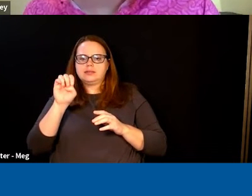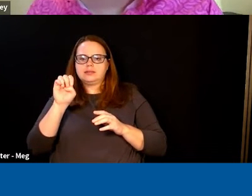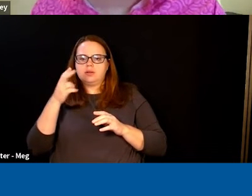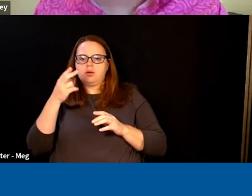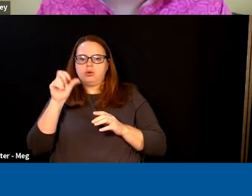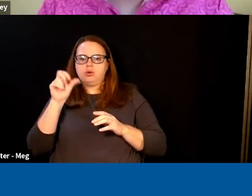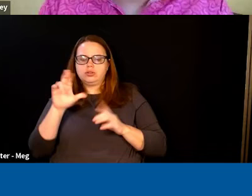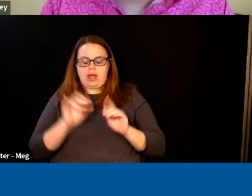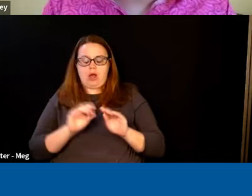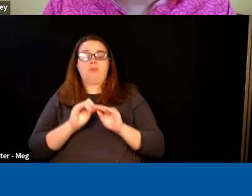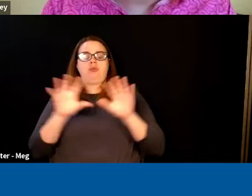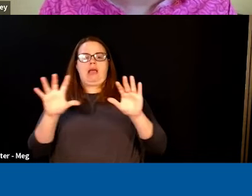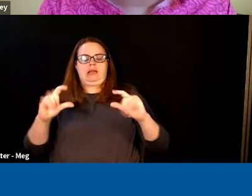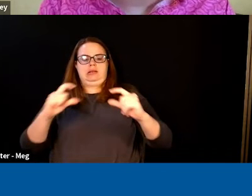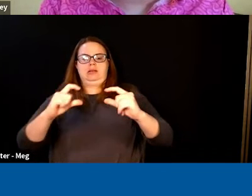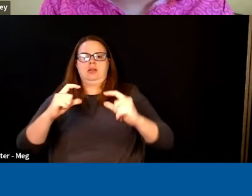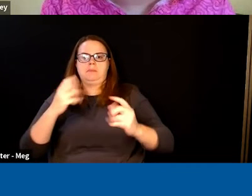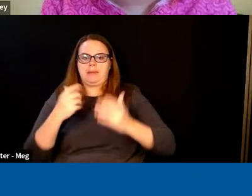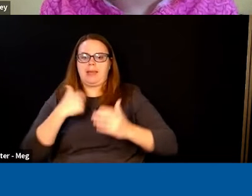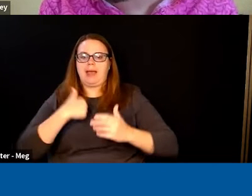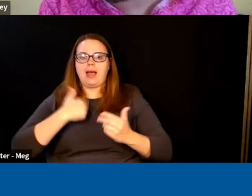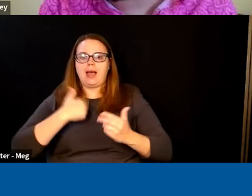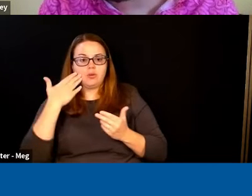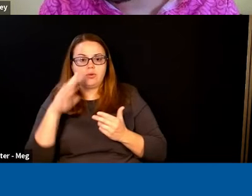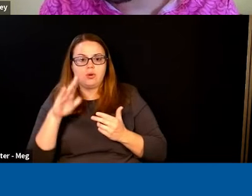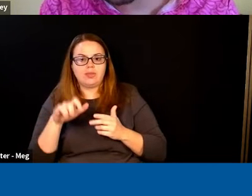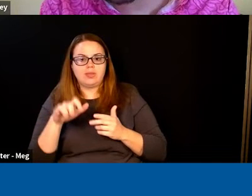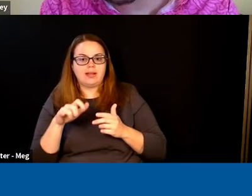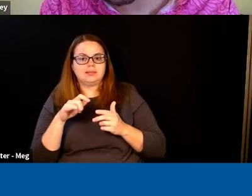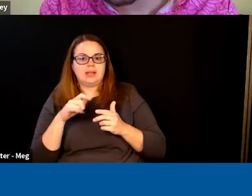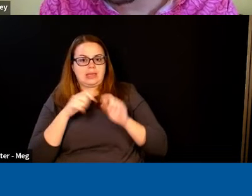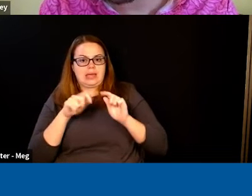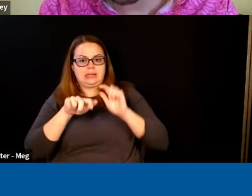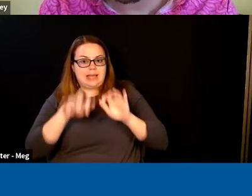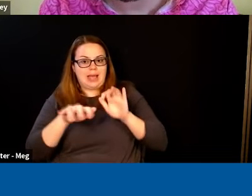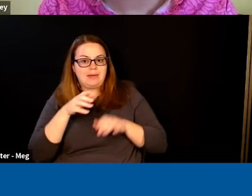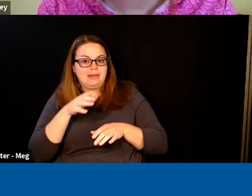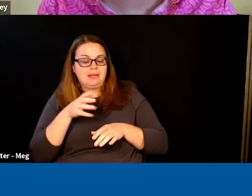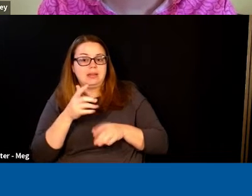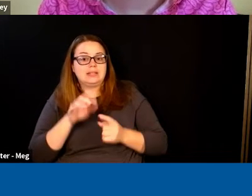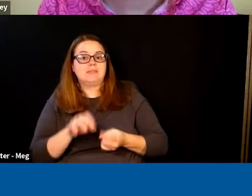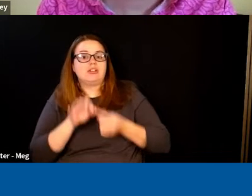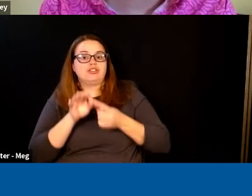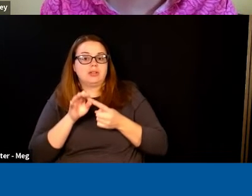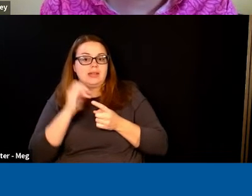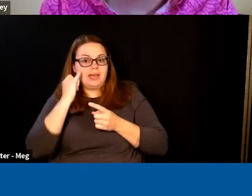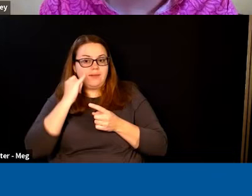So like, I might not know this is a text input, especially in a low vision context where I'm zoomed in